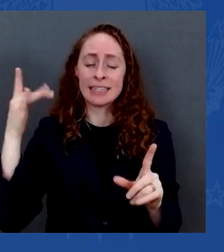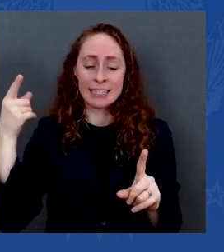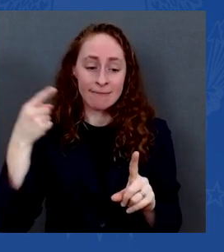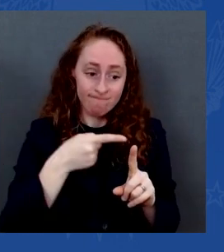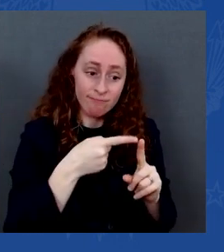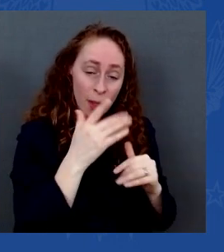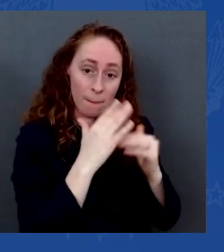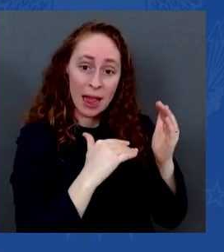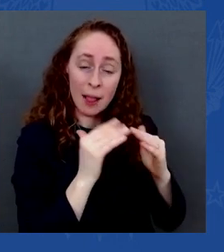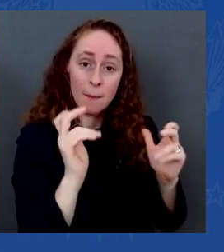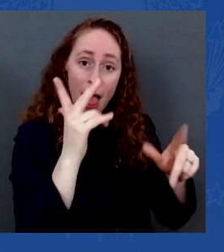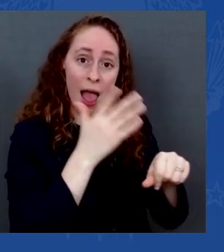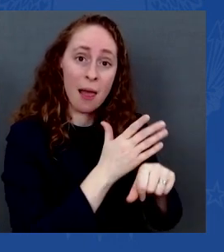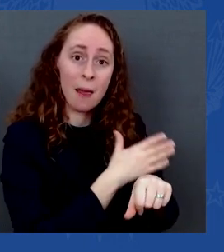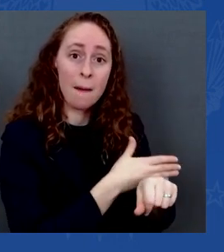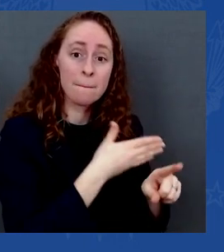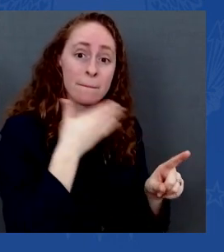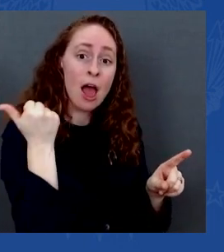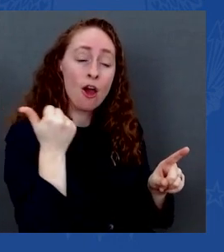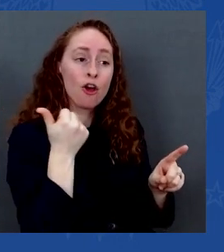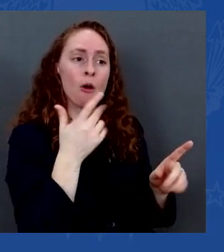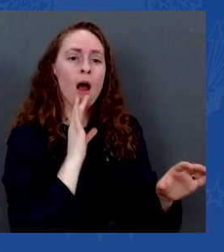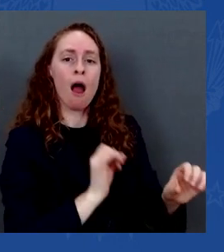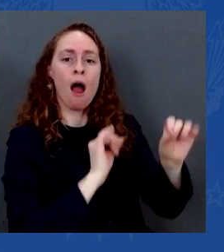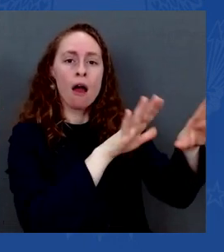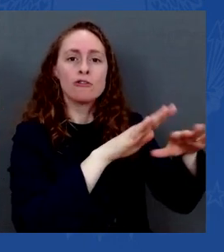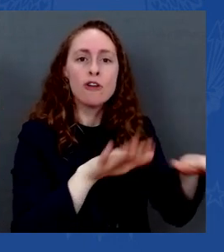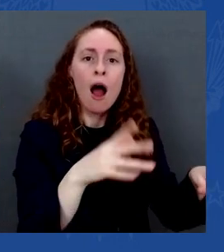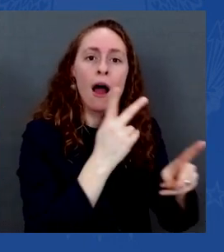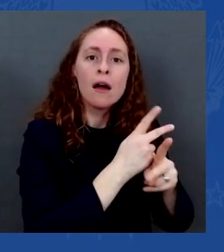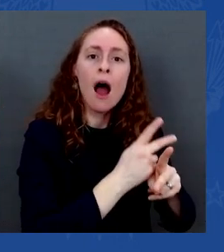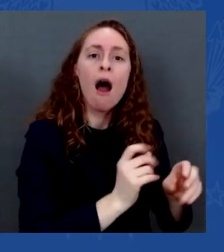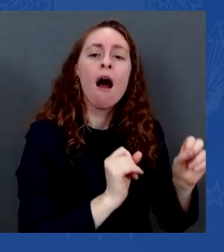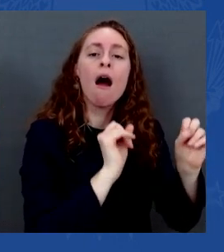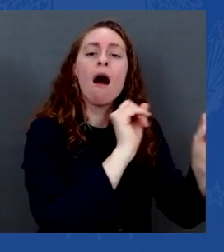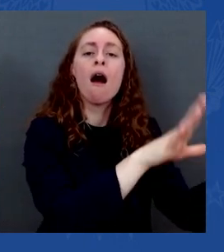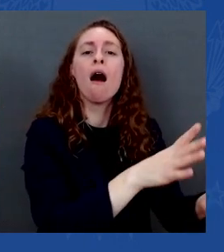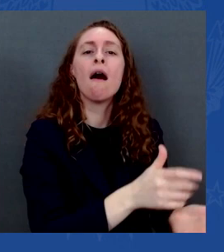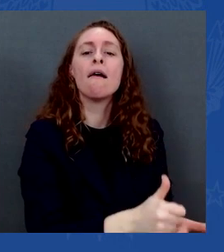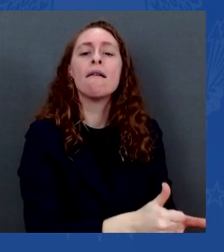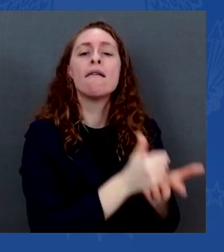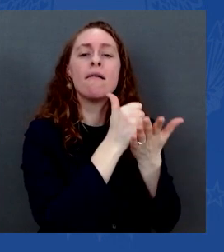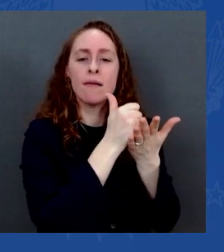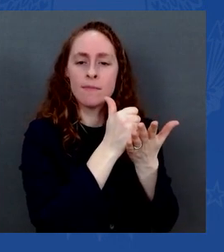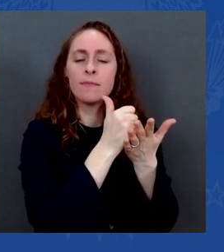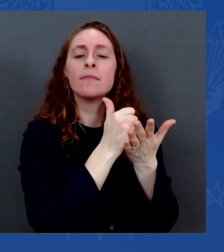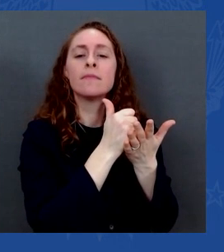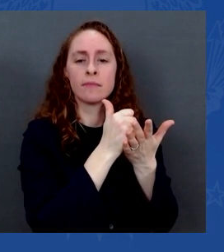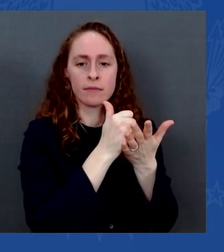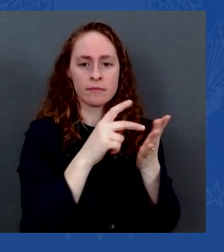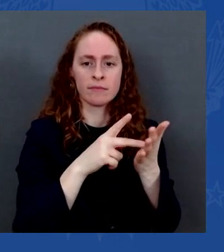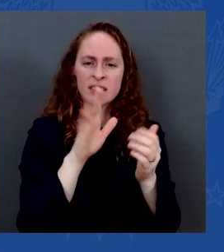That will be the difference between 20 million women who go -- aren't back in the workforce being able to go back, if you pass it.